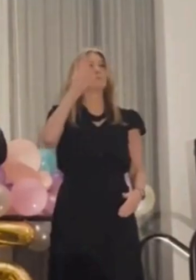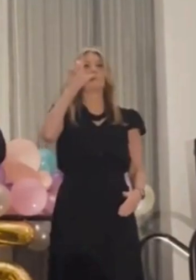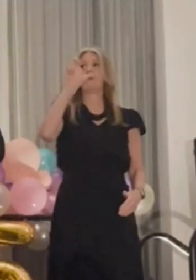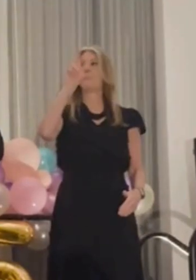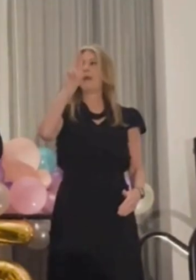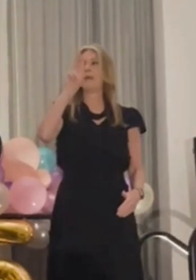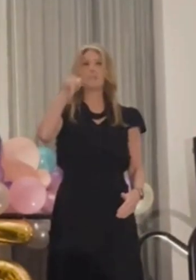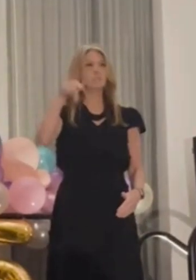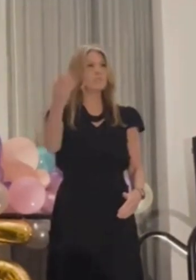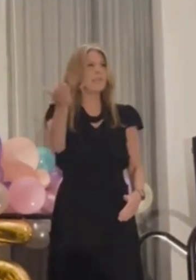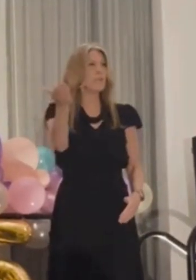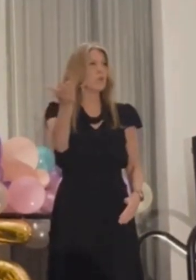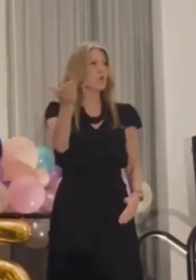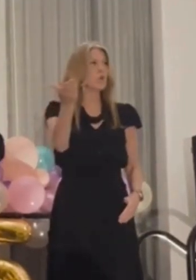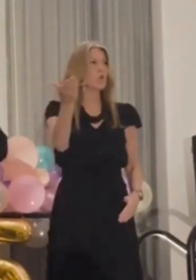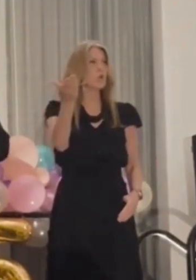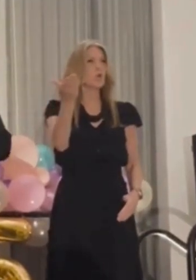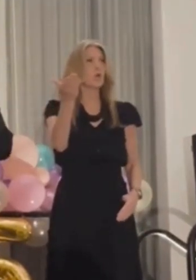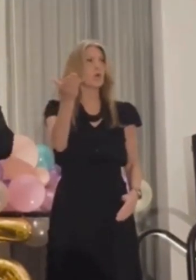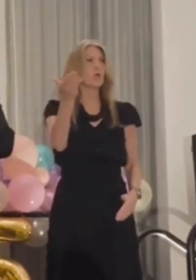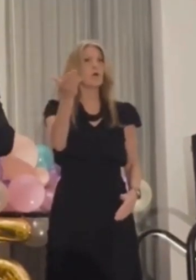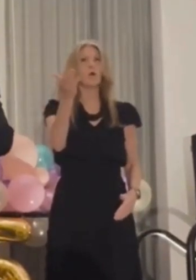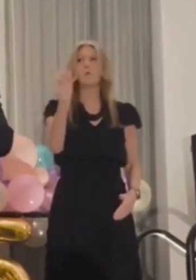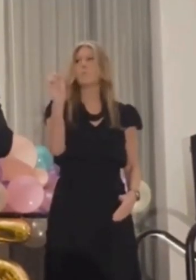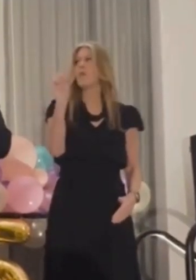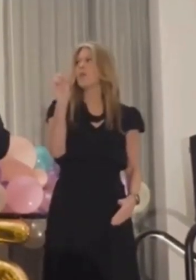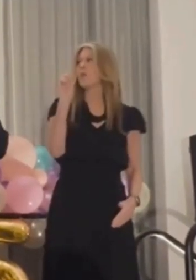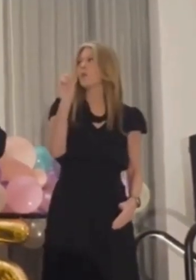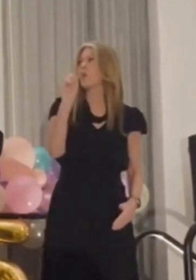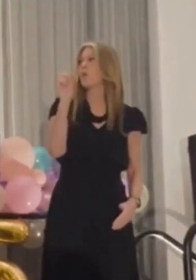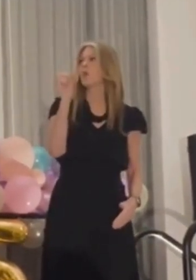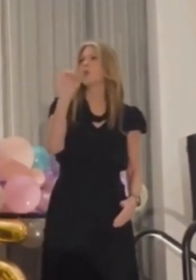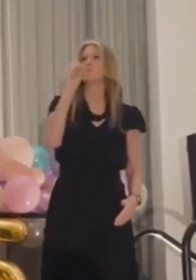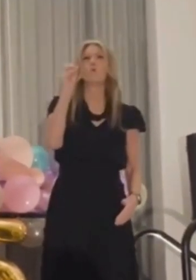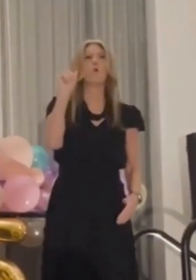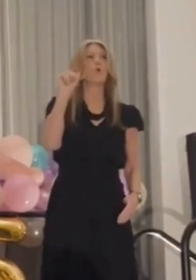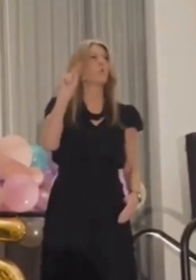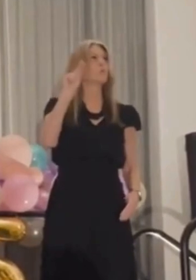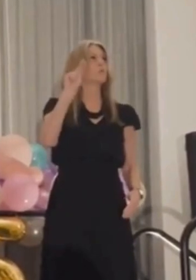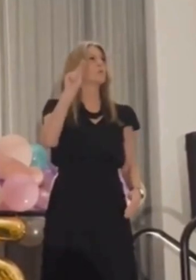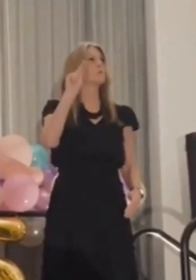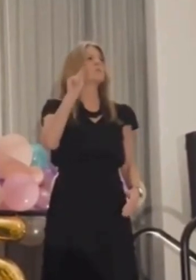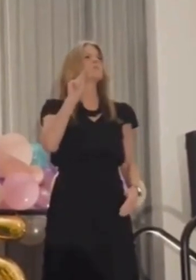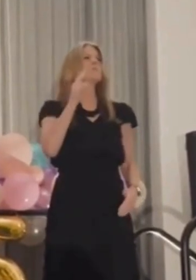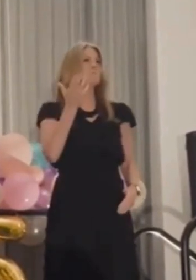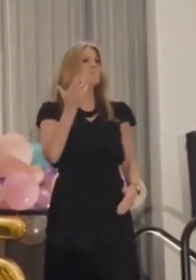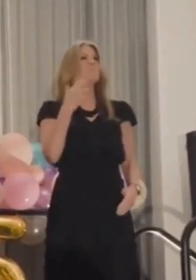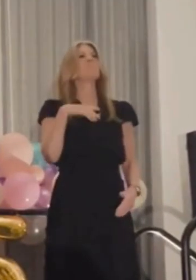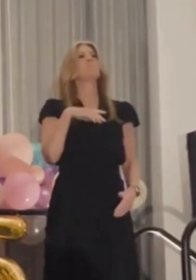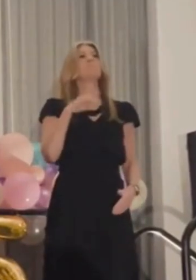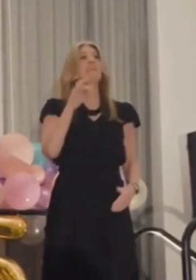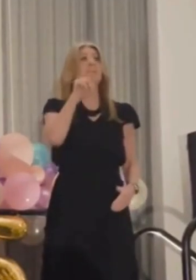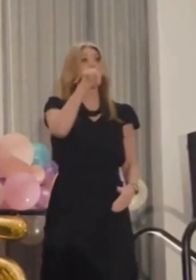Because I know she wasn't here earlier, but if Joan is I think that it's important that if she does some